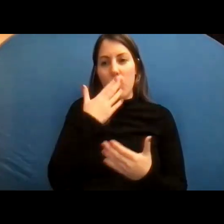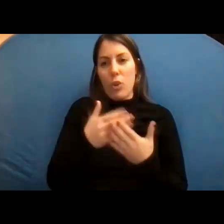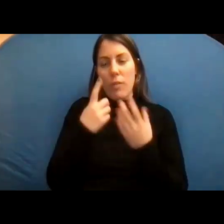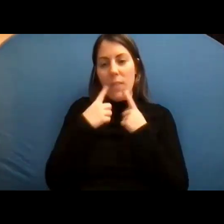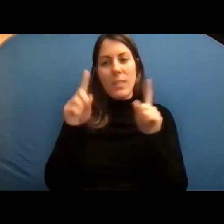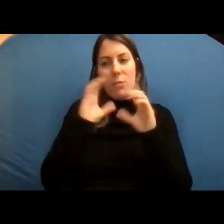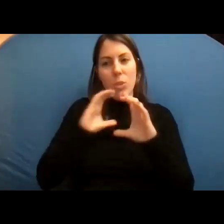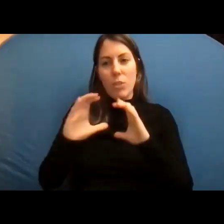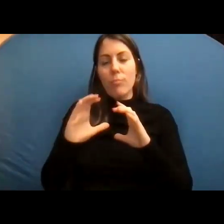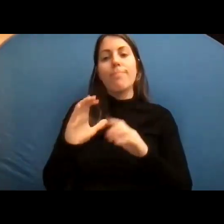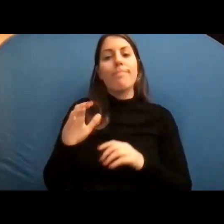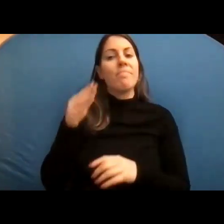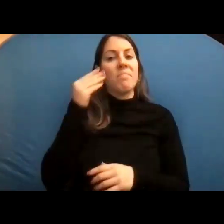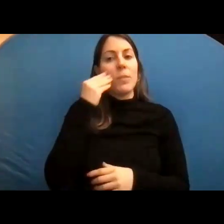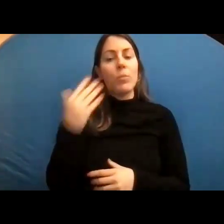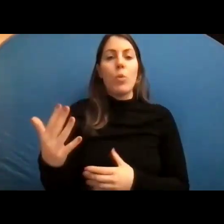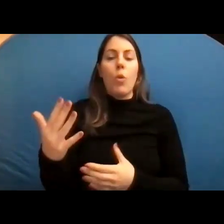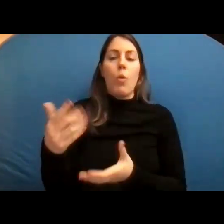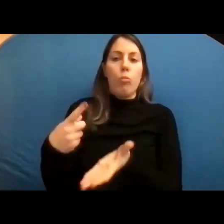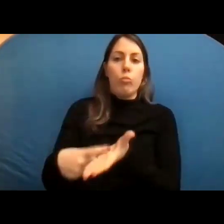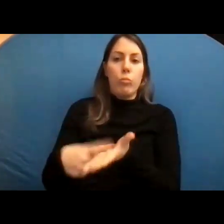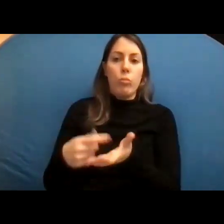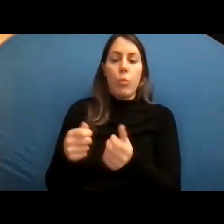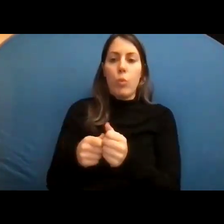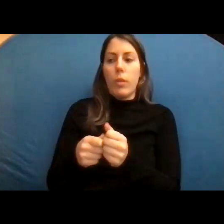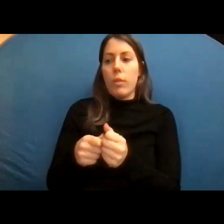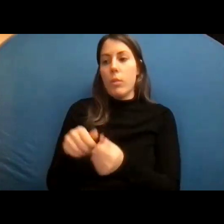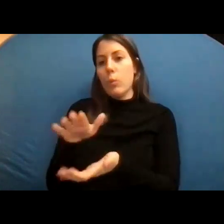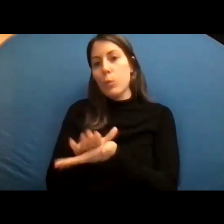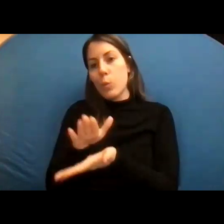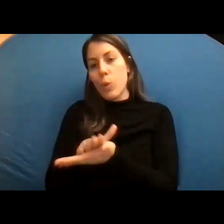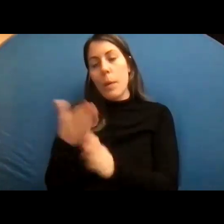for them and, therefore, would not provide effective communication, you would want to